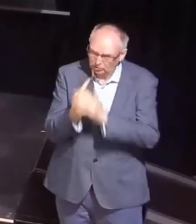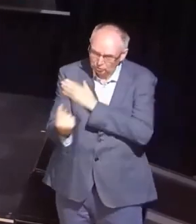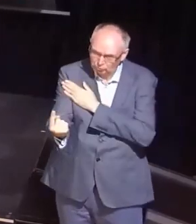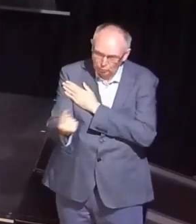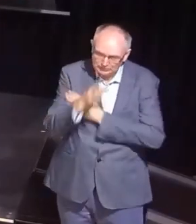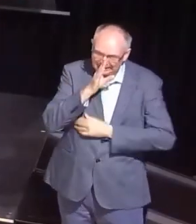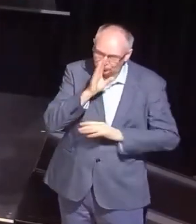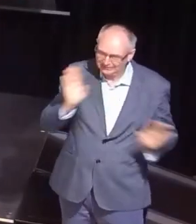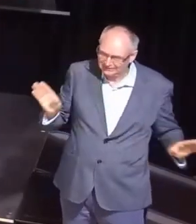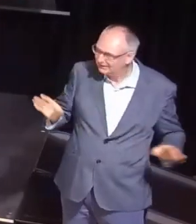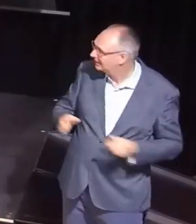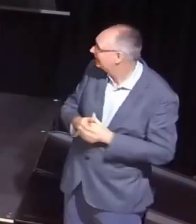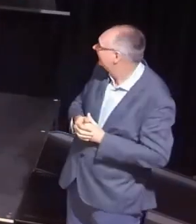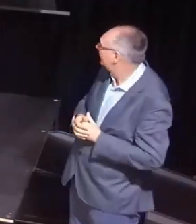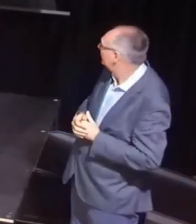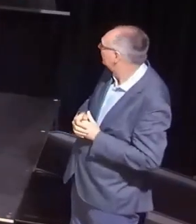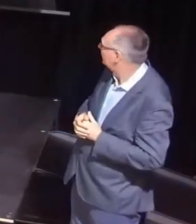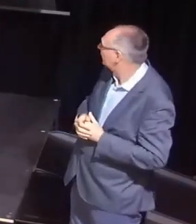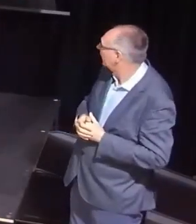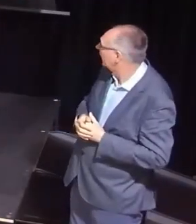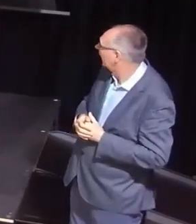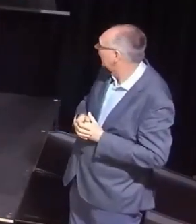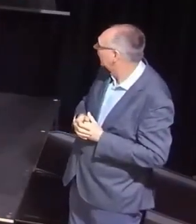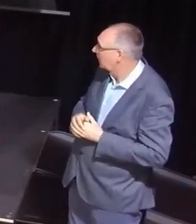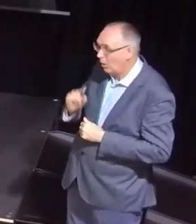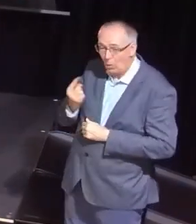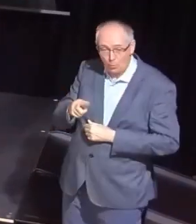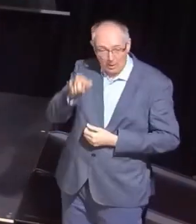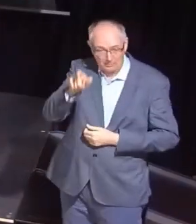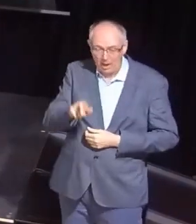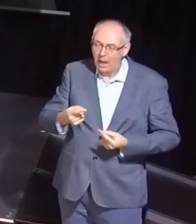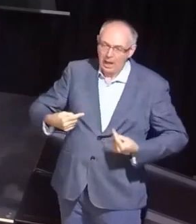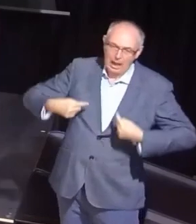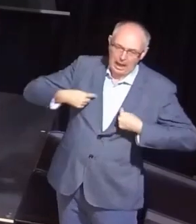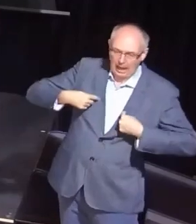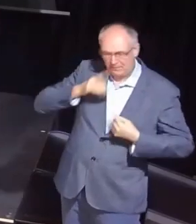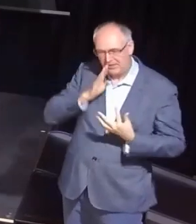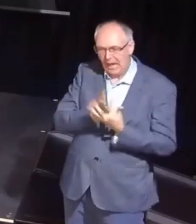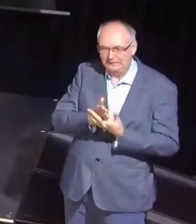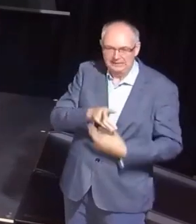No one person should be the accessibility person on the team.